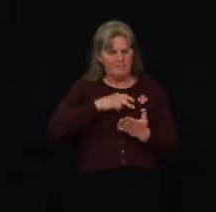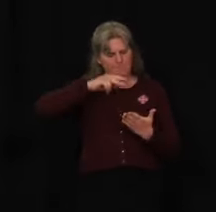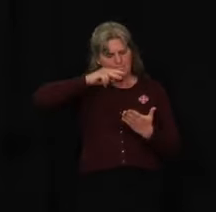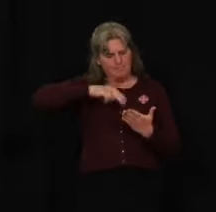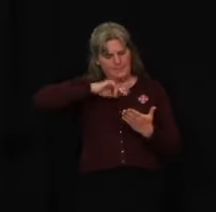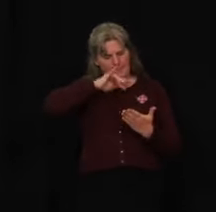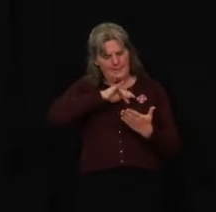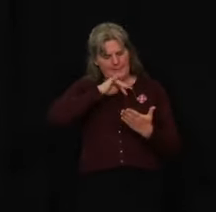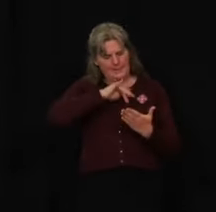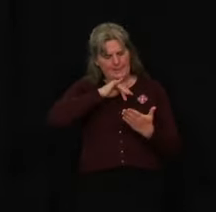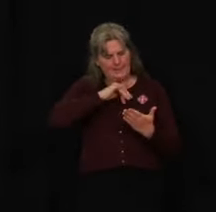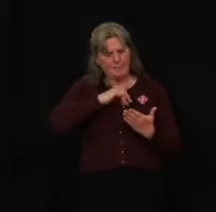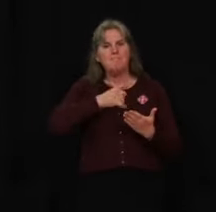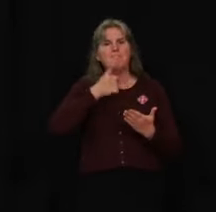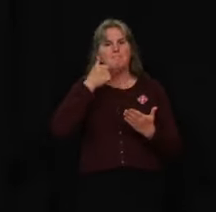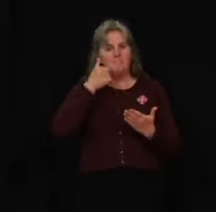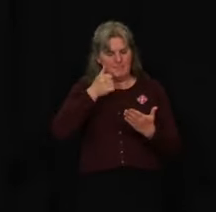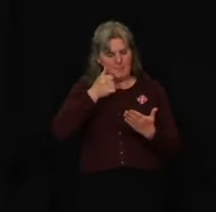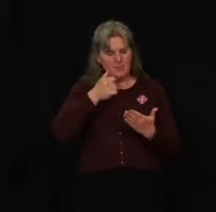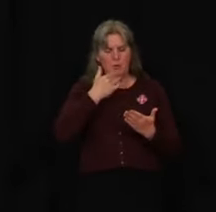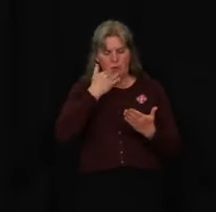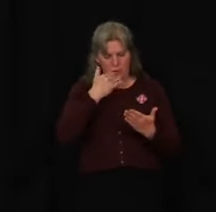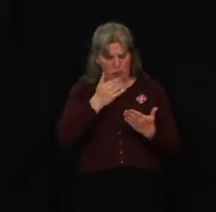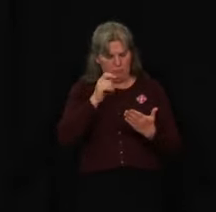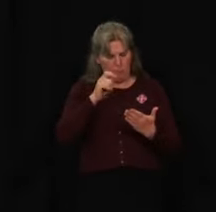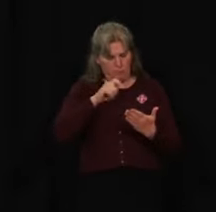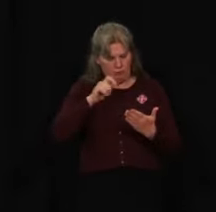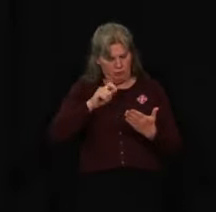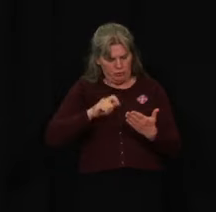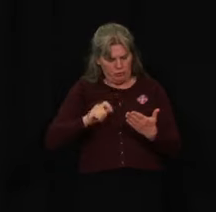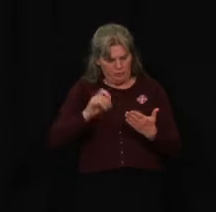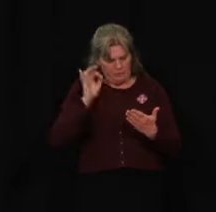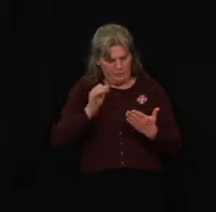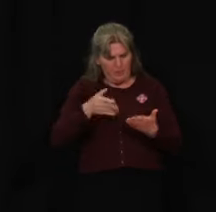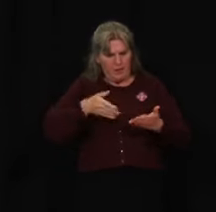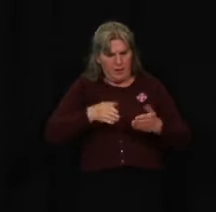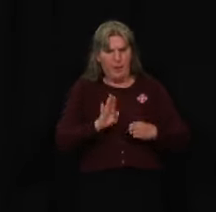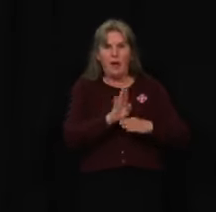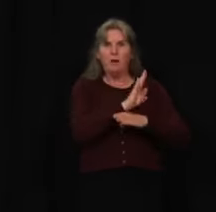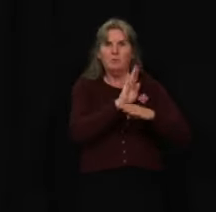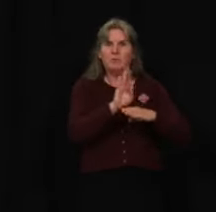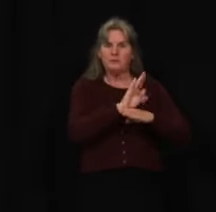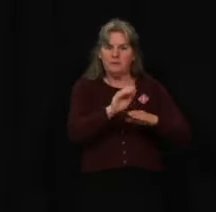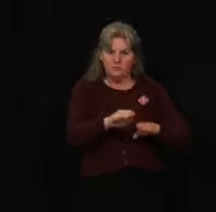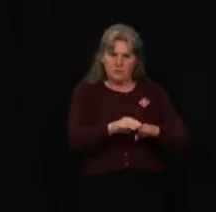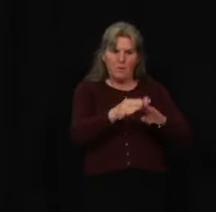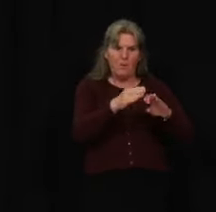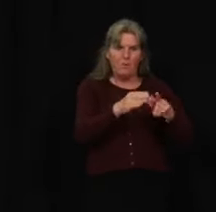The Yukon forum having all of the 16 different working groups, all the fantastic work that the